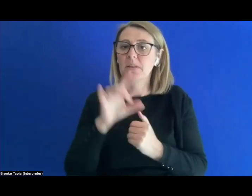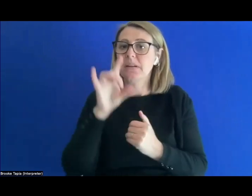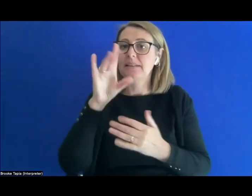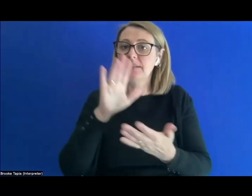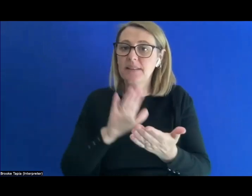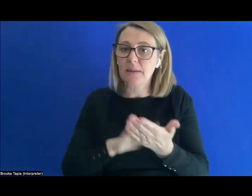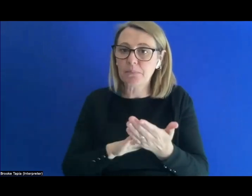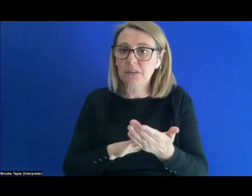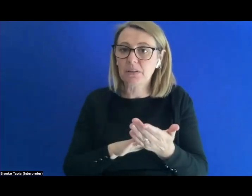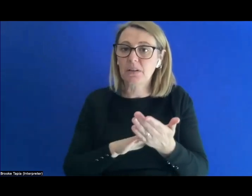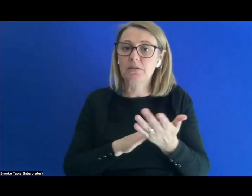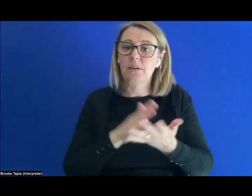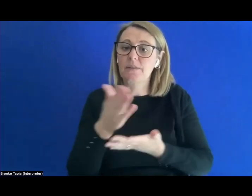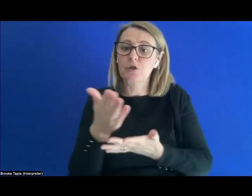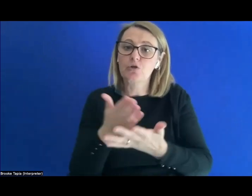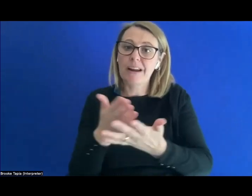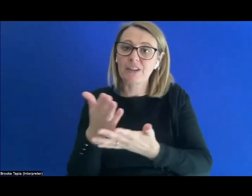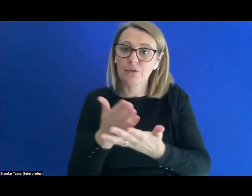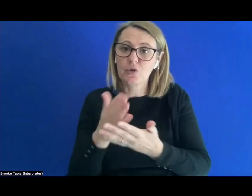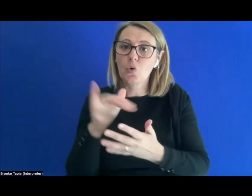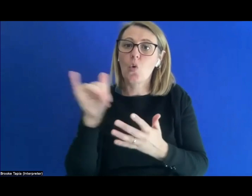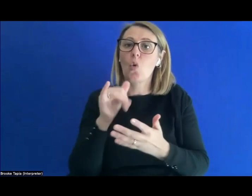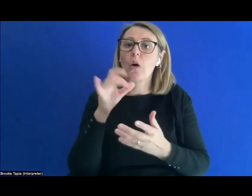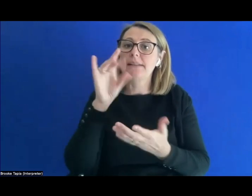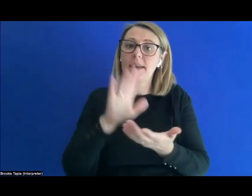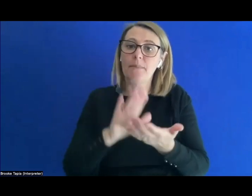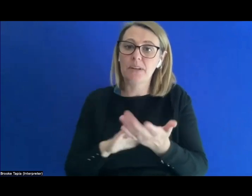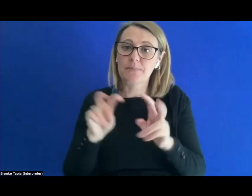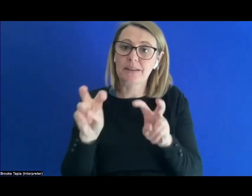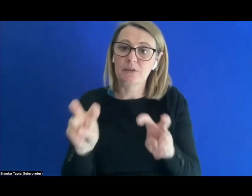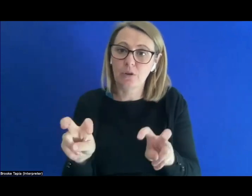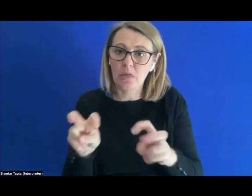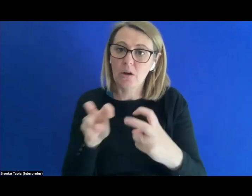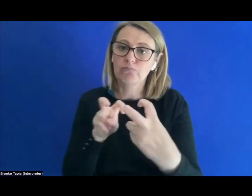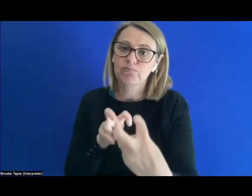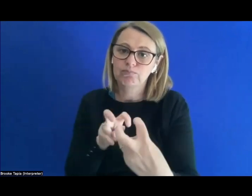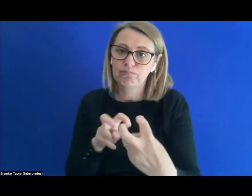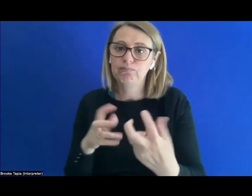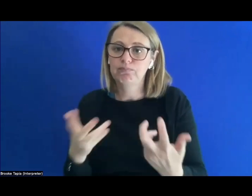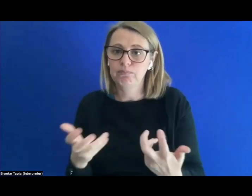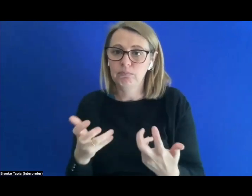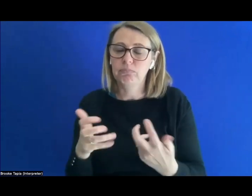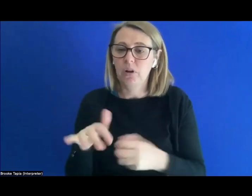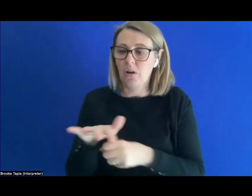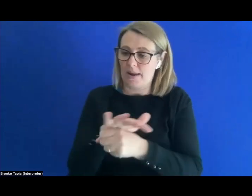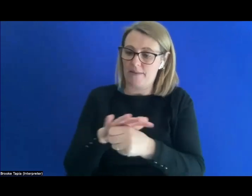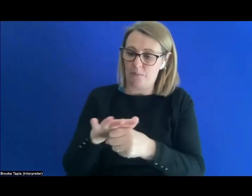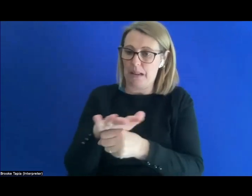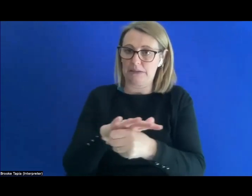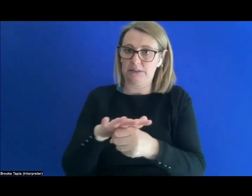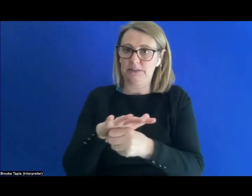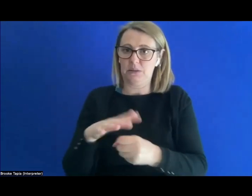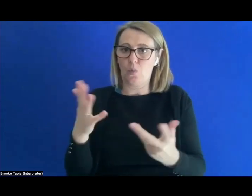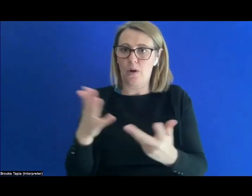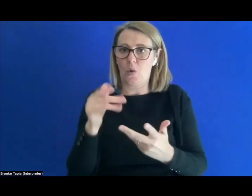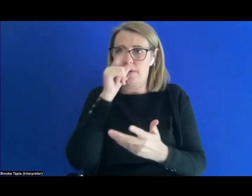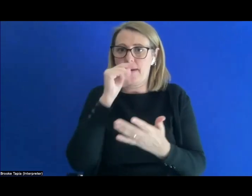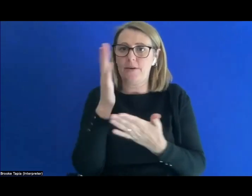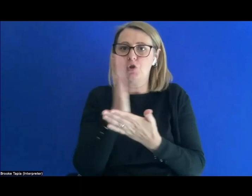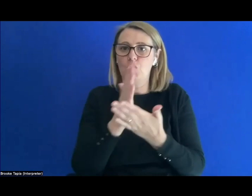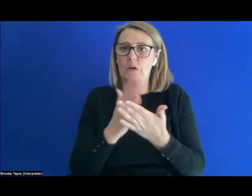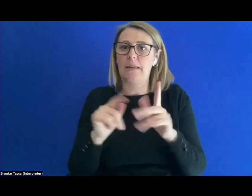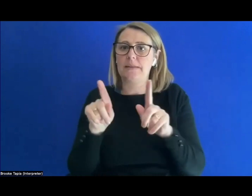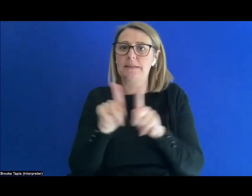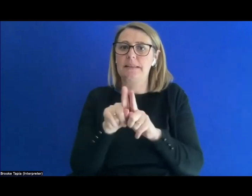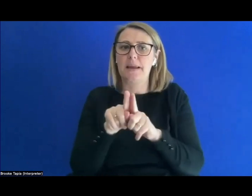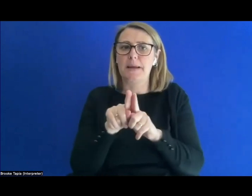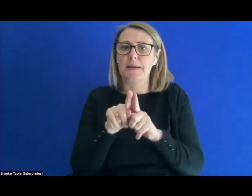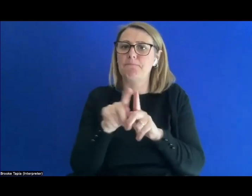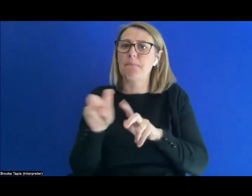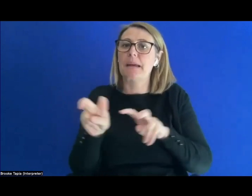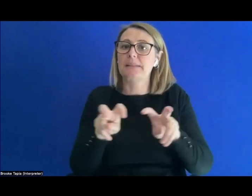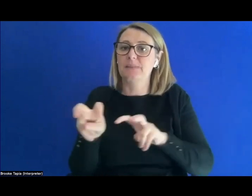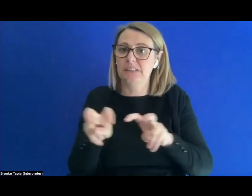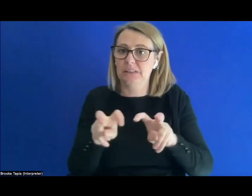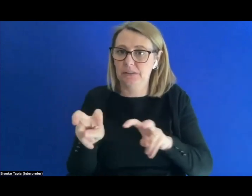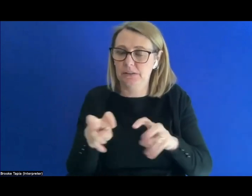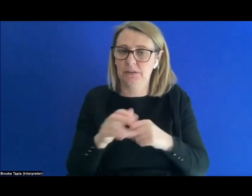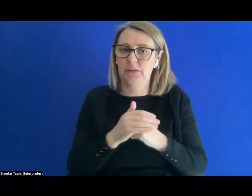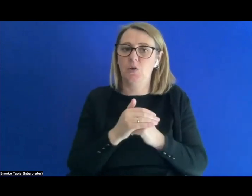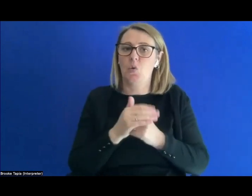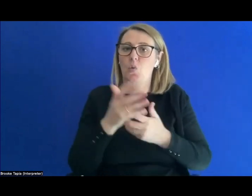minutes of just being together and facilitating a place to shared activity and interactiveness,